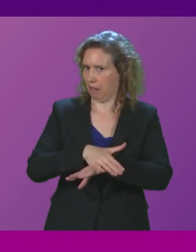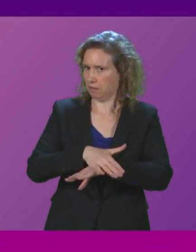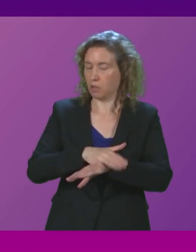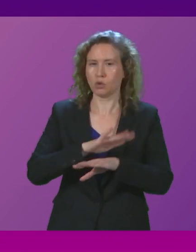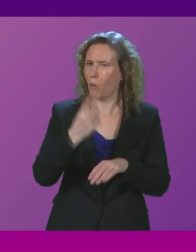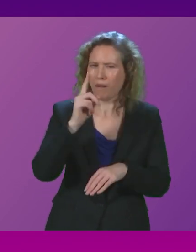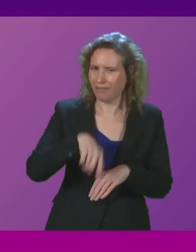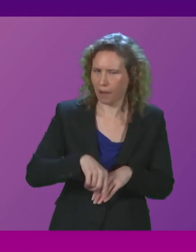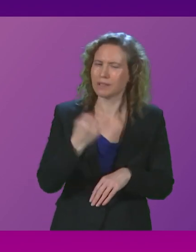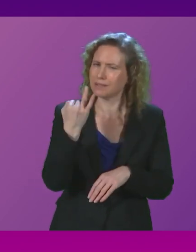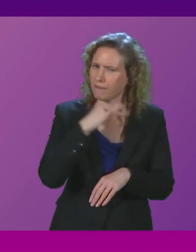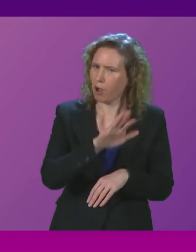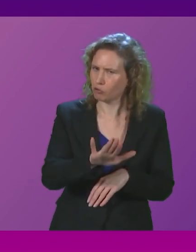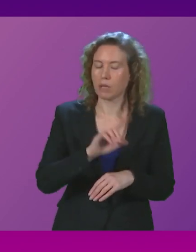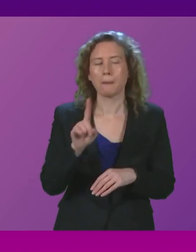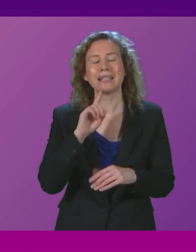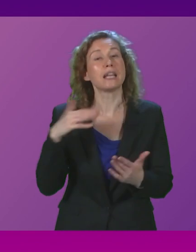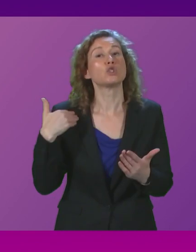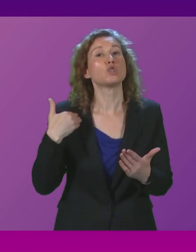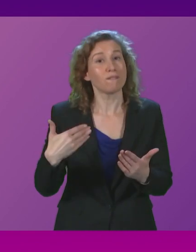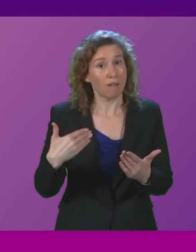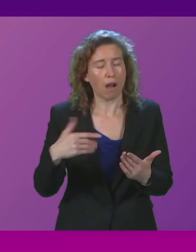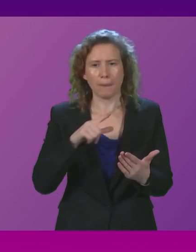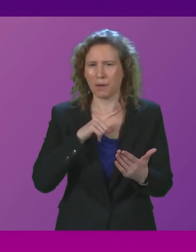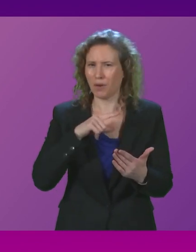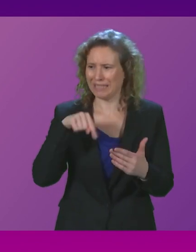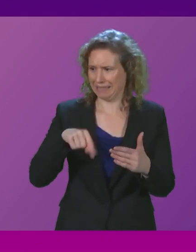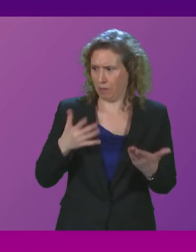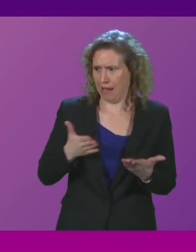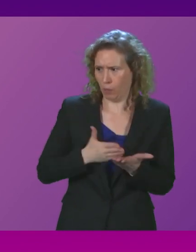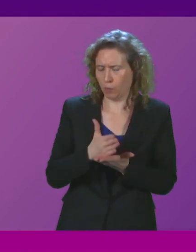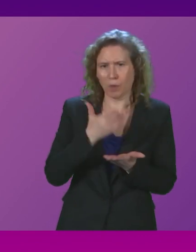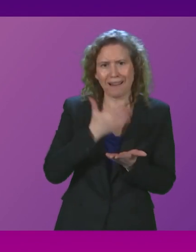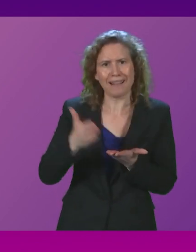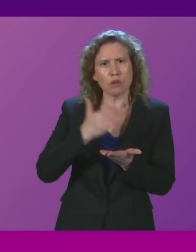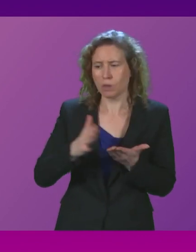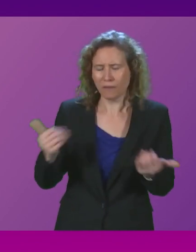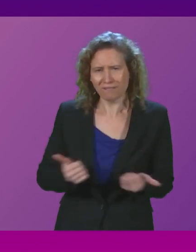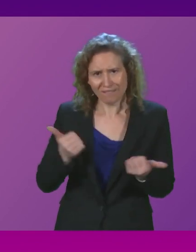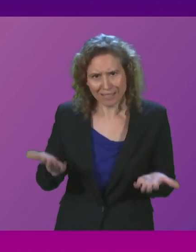The reason why I say “so far” is that this is a clearing process that has not yet completed.